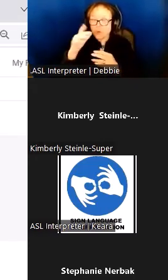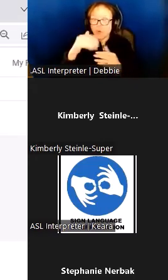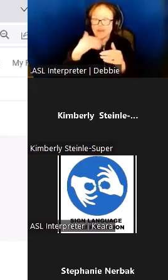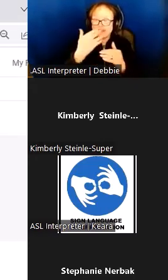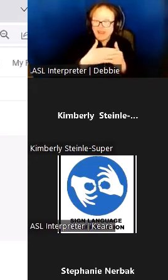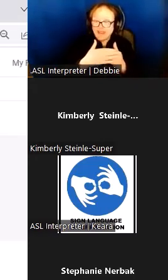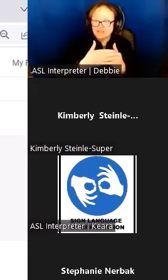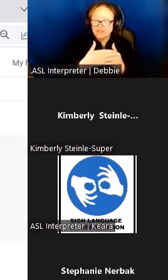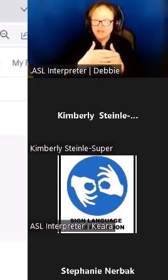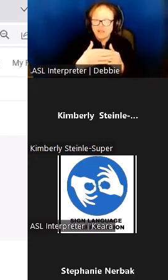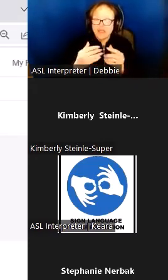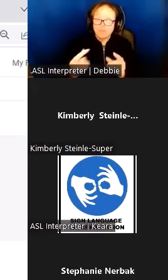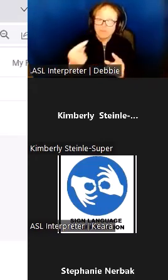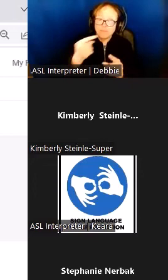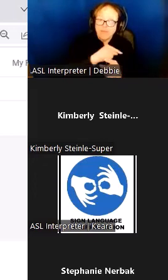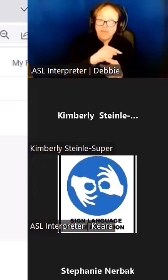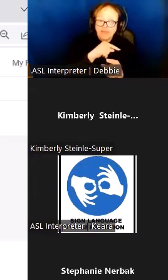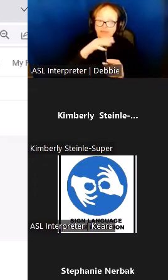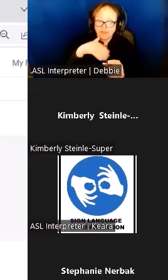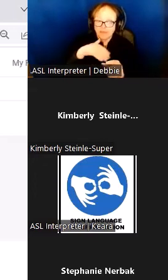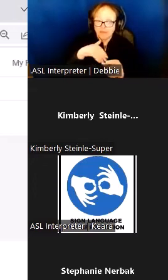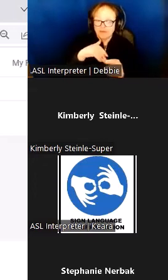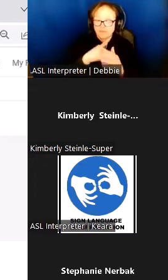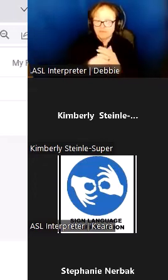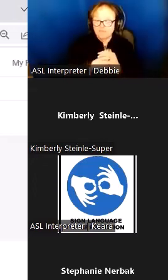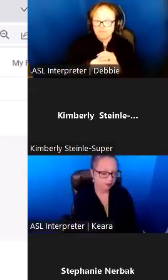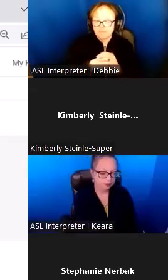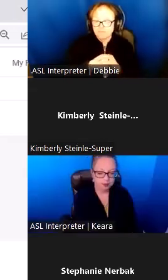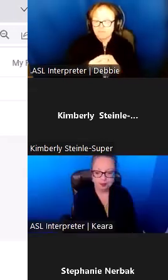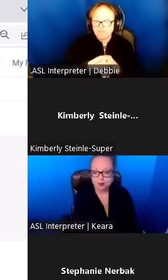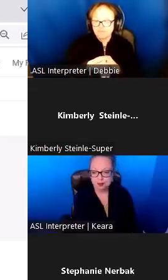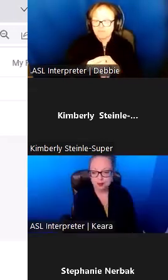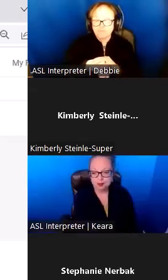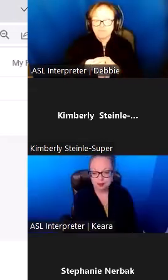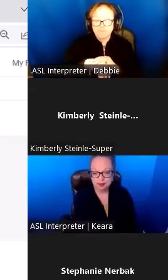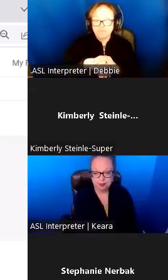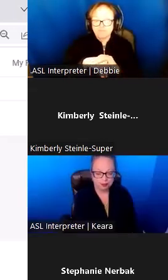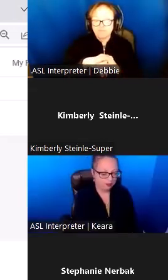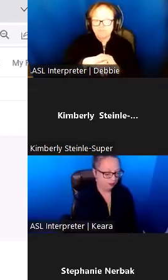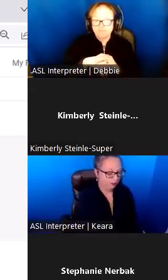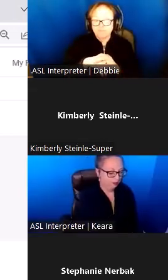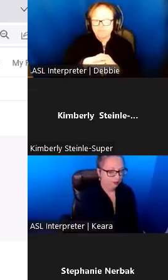and “Back” at the bottom of the page.